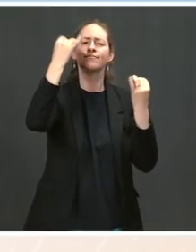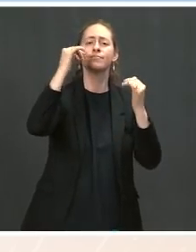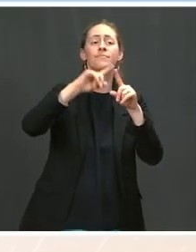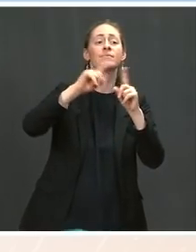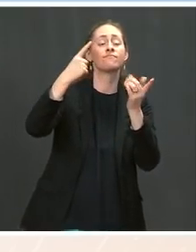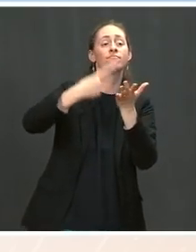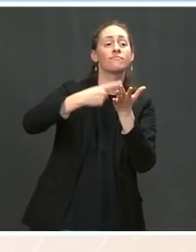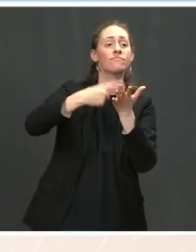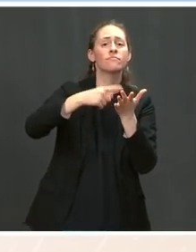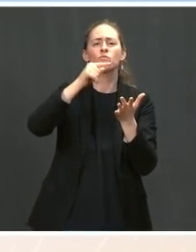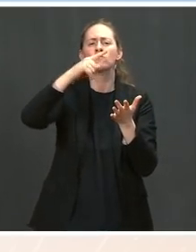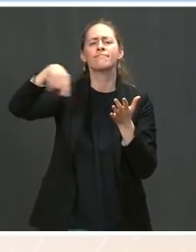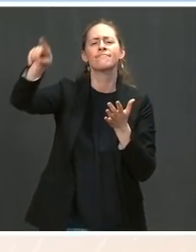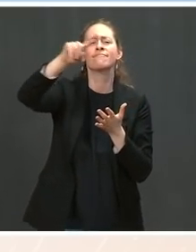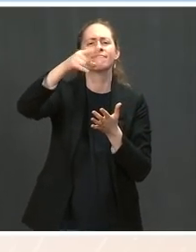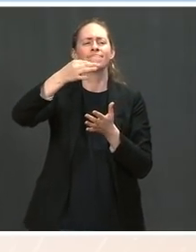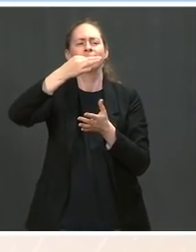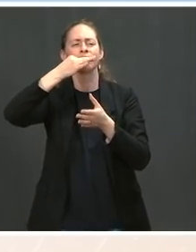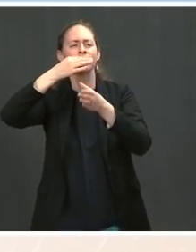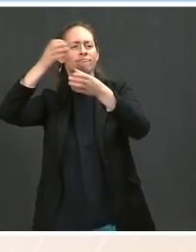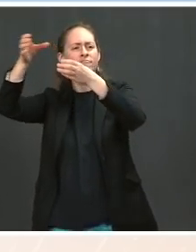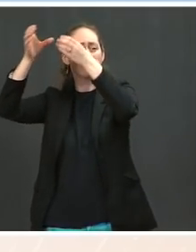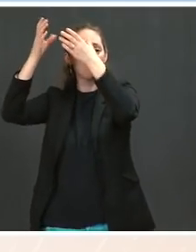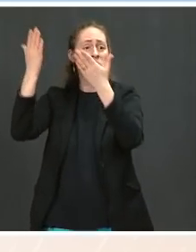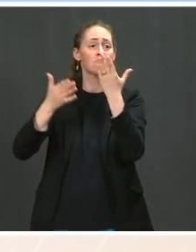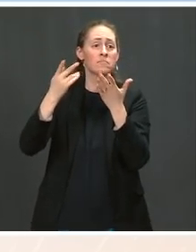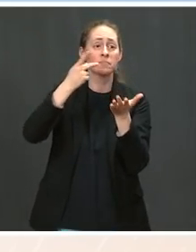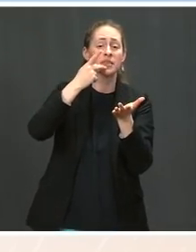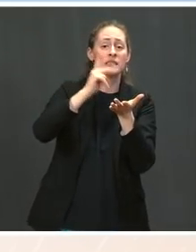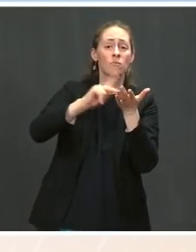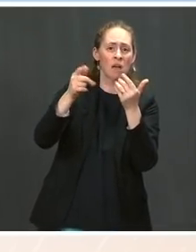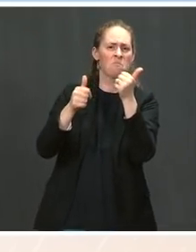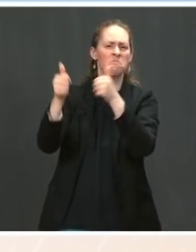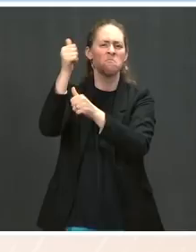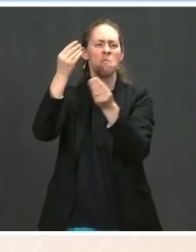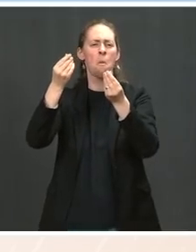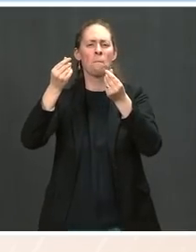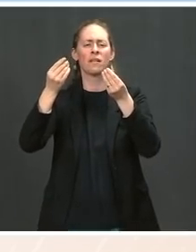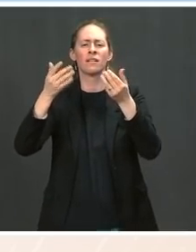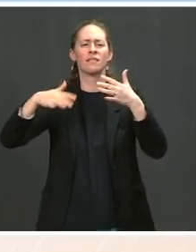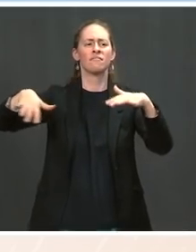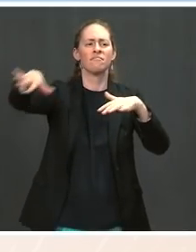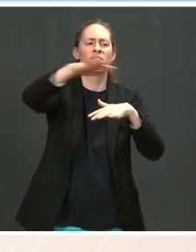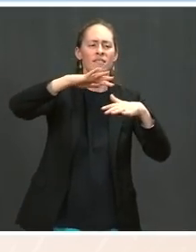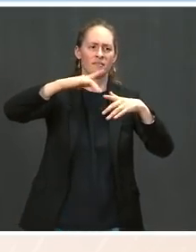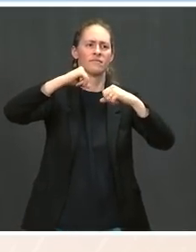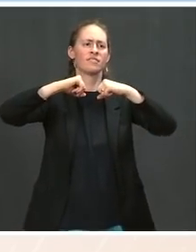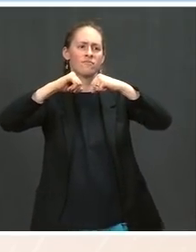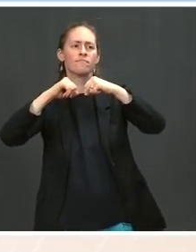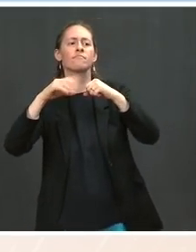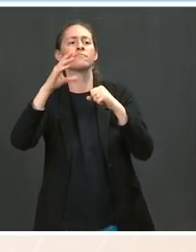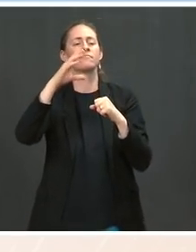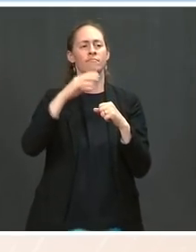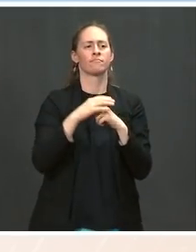whether that is the Secretary of Homeland Security, the Secretary of Health and Human Services, others who are working at the NSC --